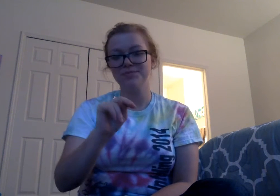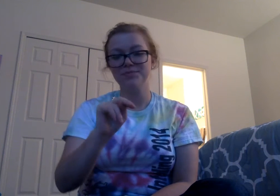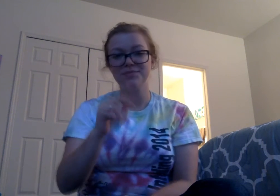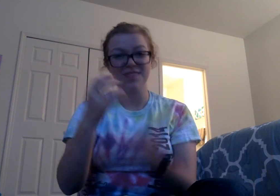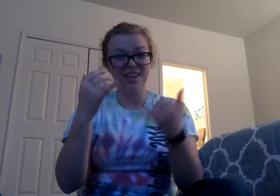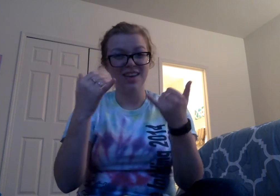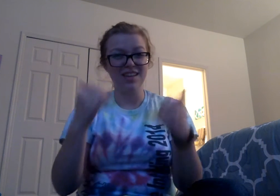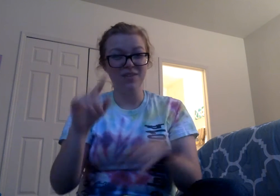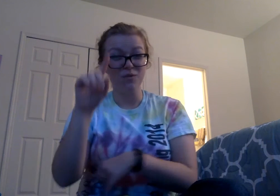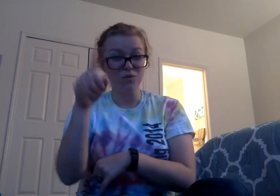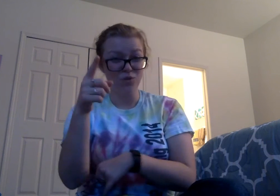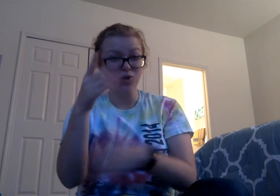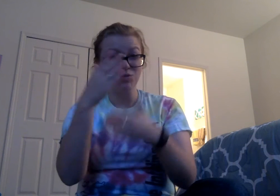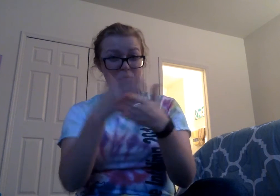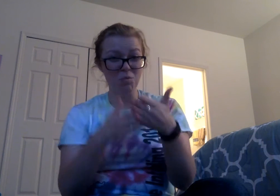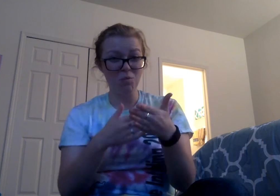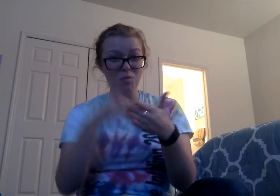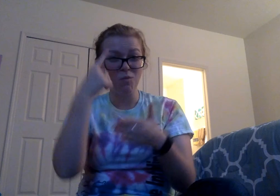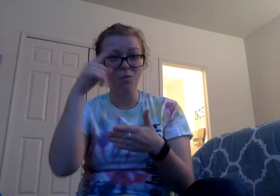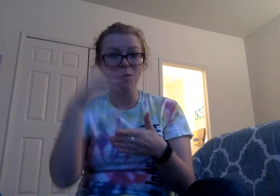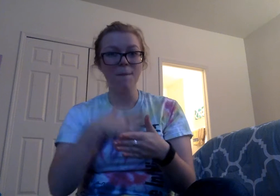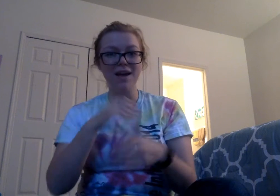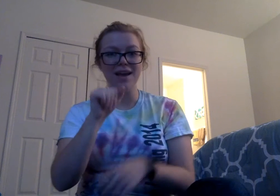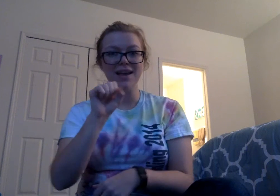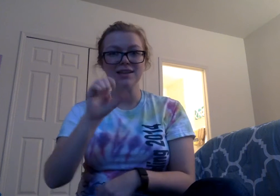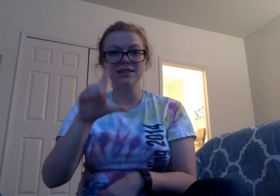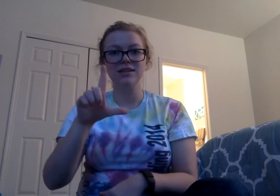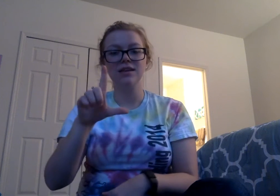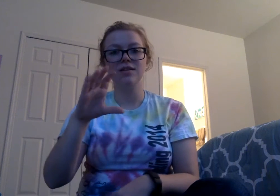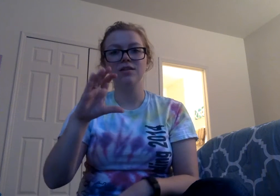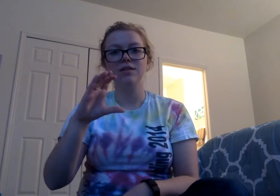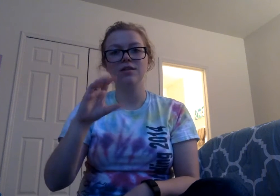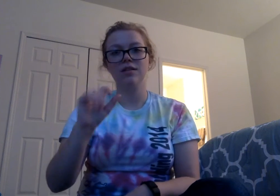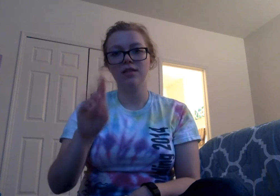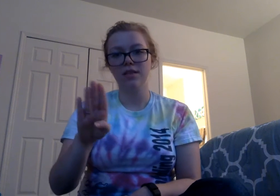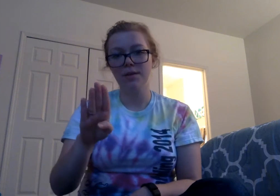This is the first part of the song for my ASL Club.